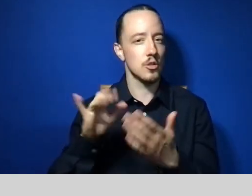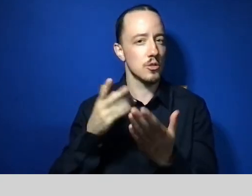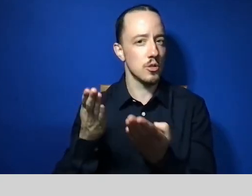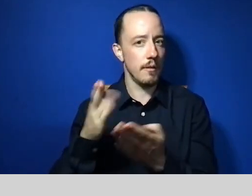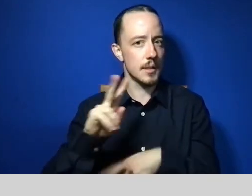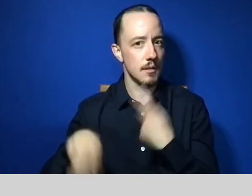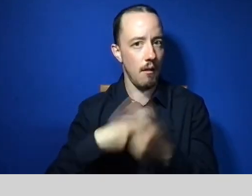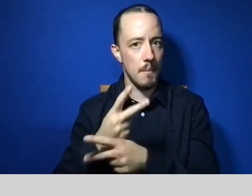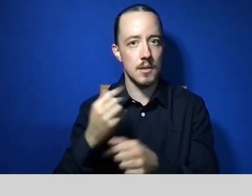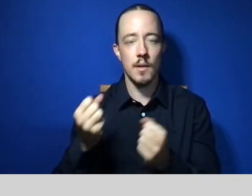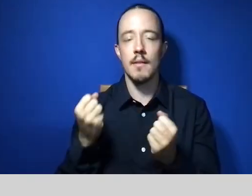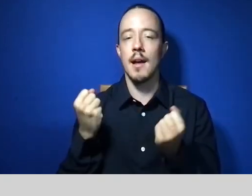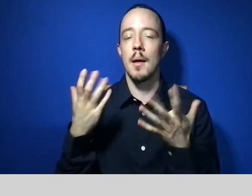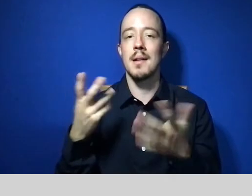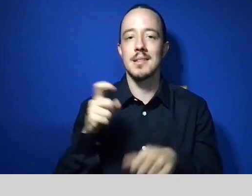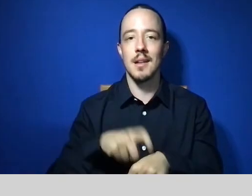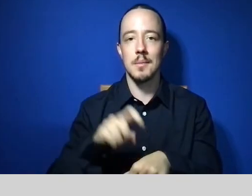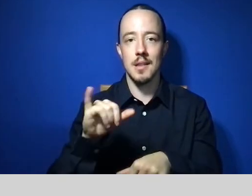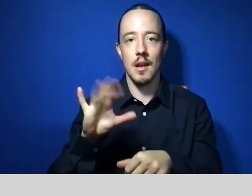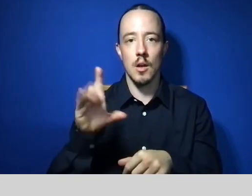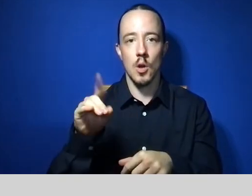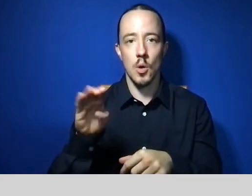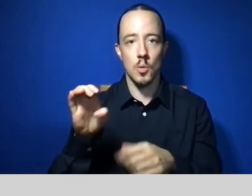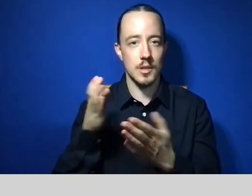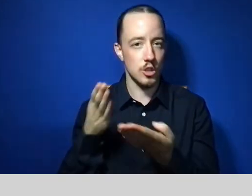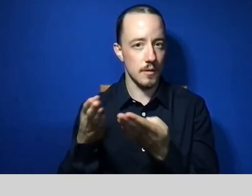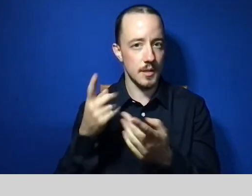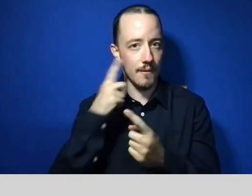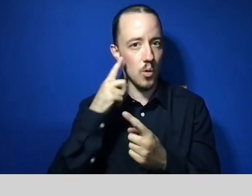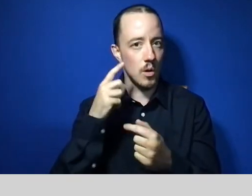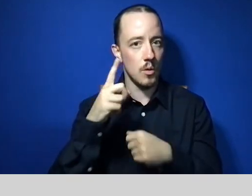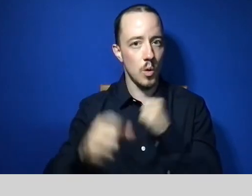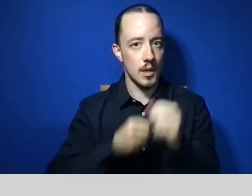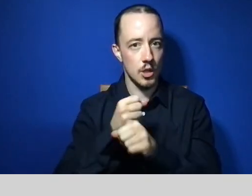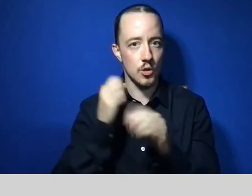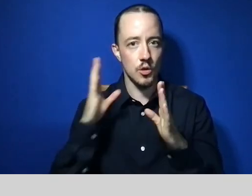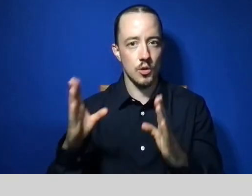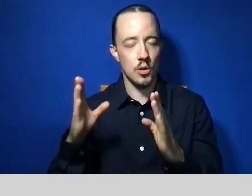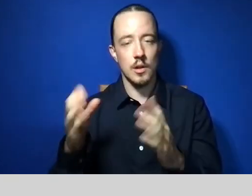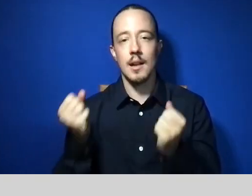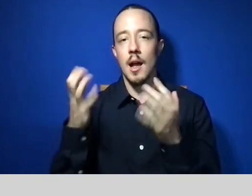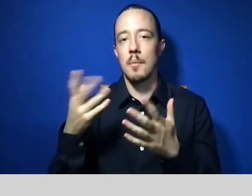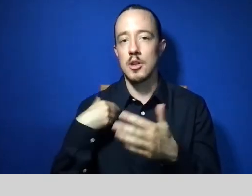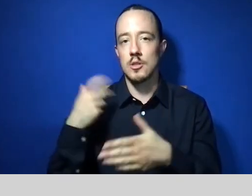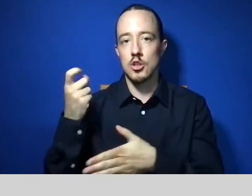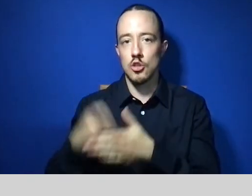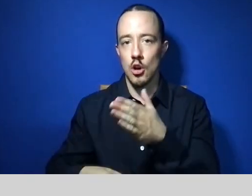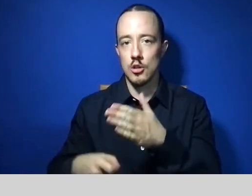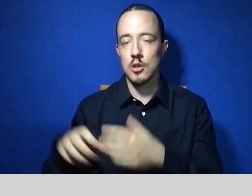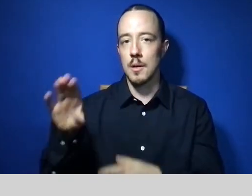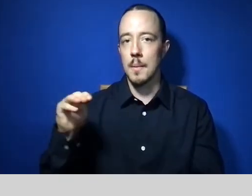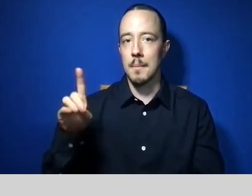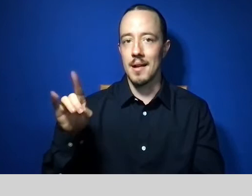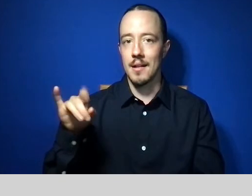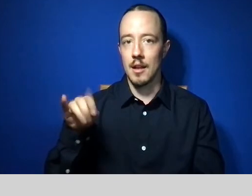And so we have the number of times that that code was serviced for a particular year and how much they might've charged Medicare